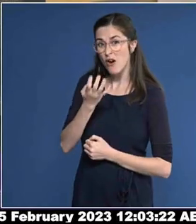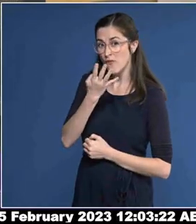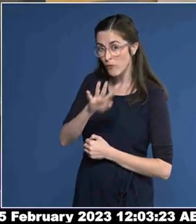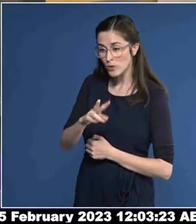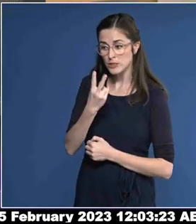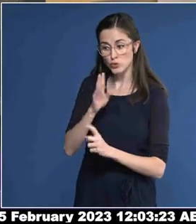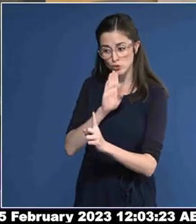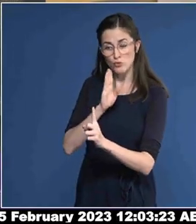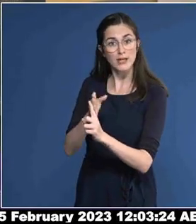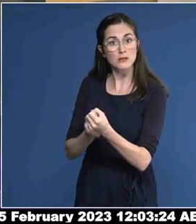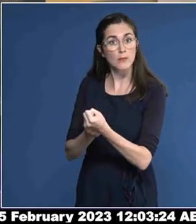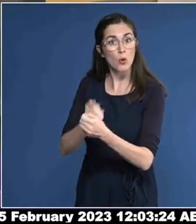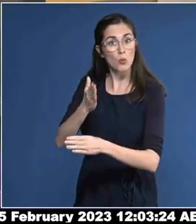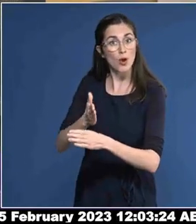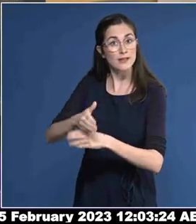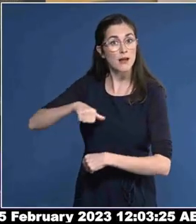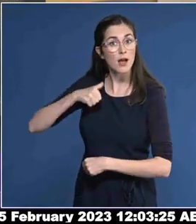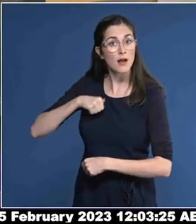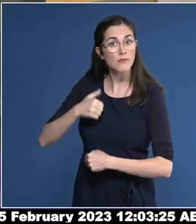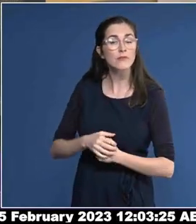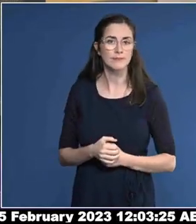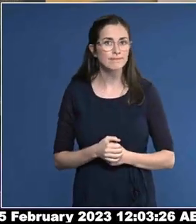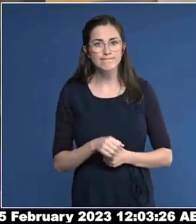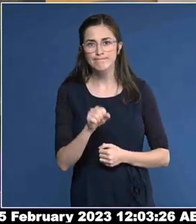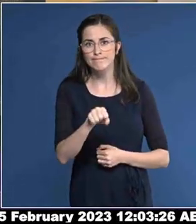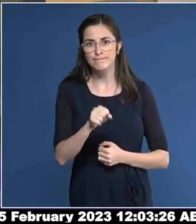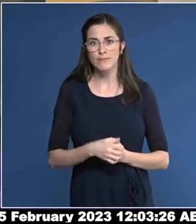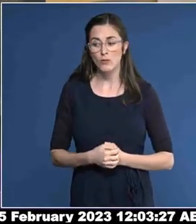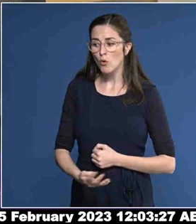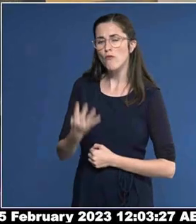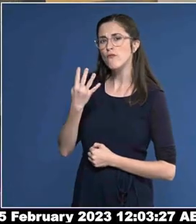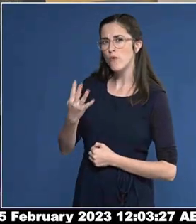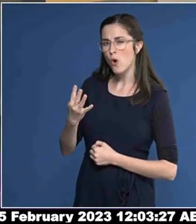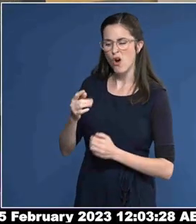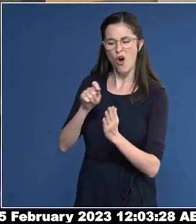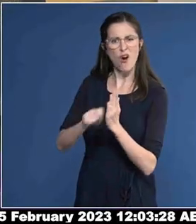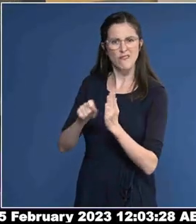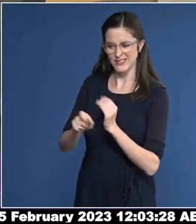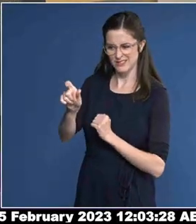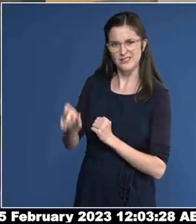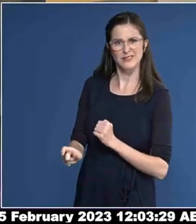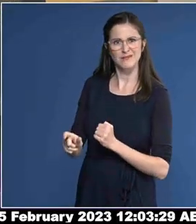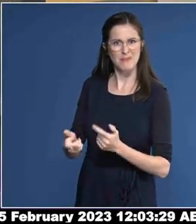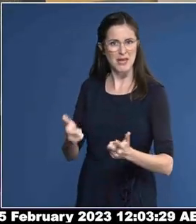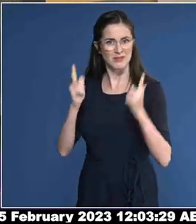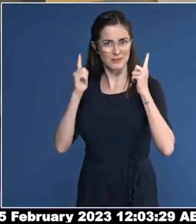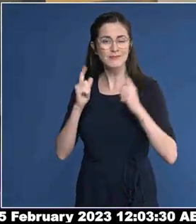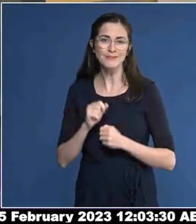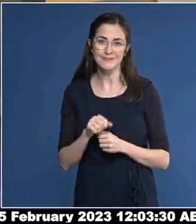Is that right? MS KAPENE: That's correct. And four office-based management? Yes, four including myself. And you have an enterprise agreement?